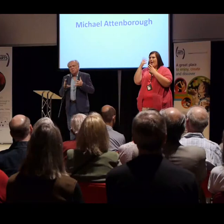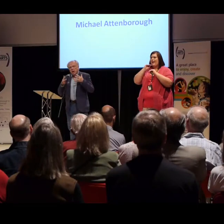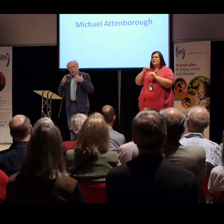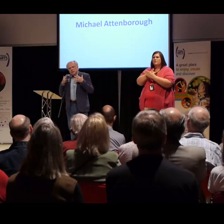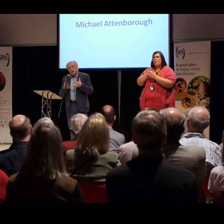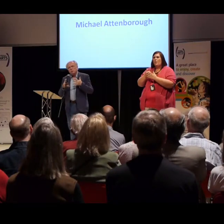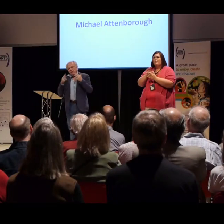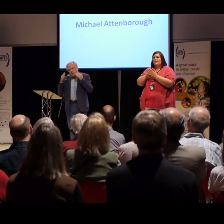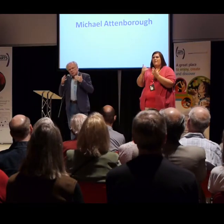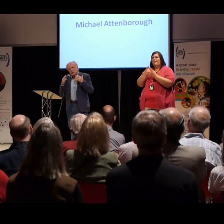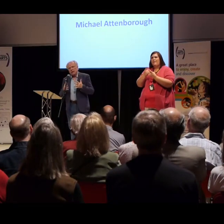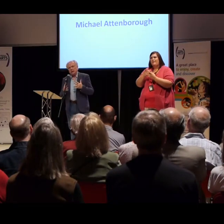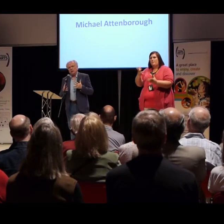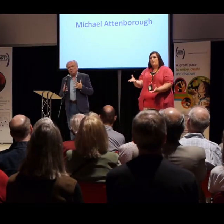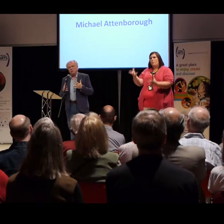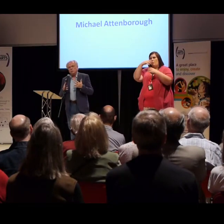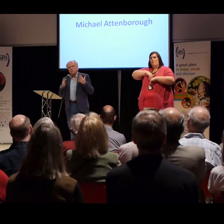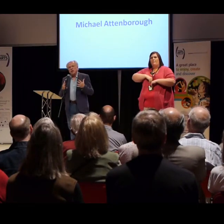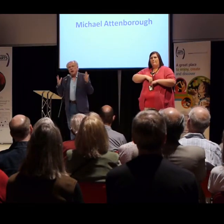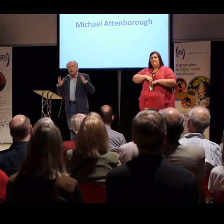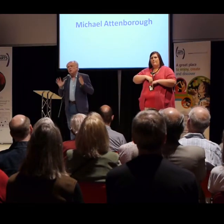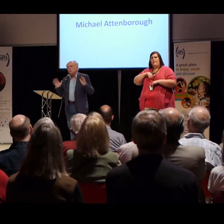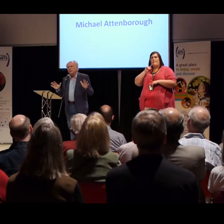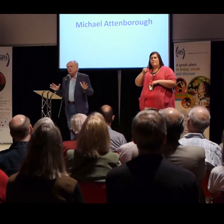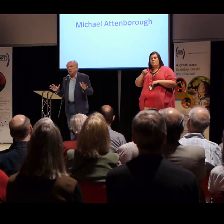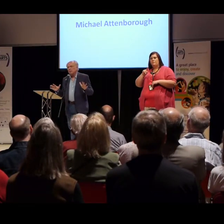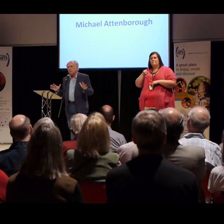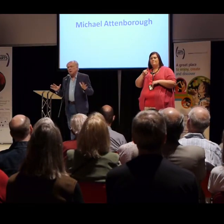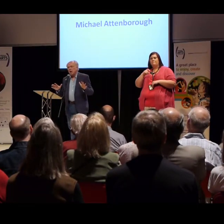Dad, if he was standing here, would say, "I don't believe in that."